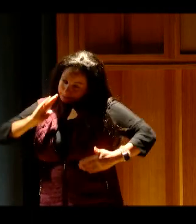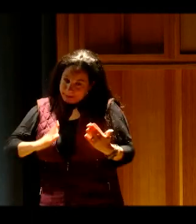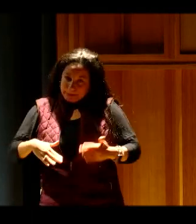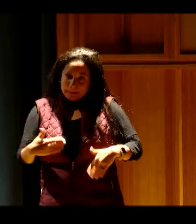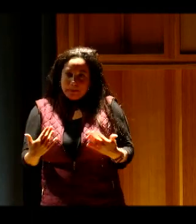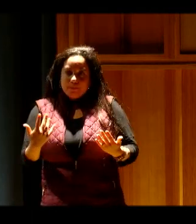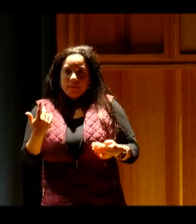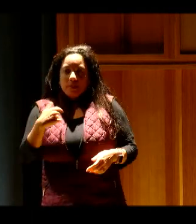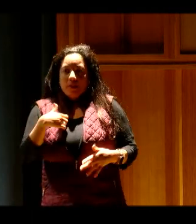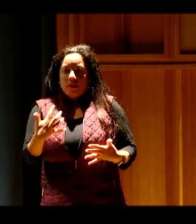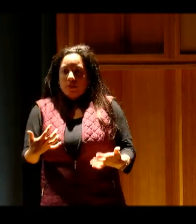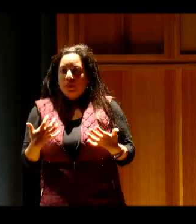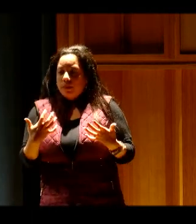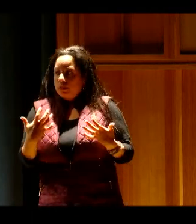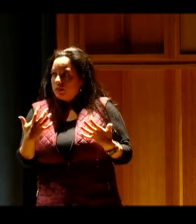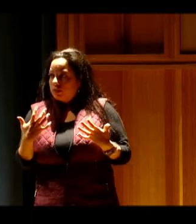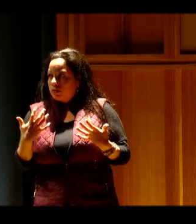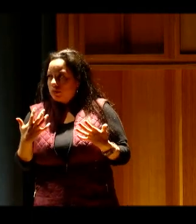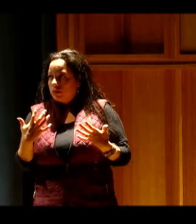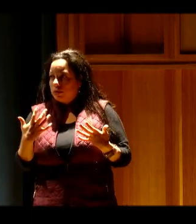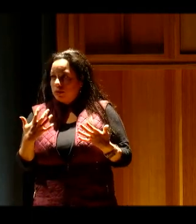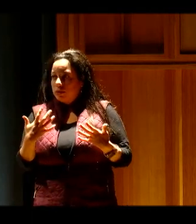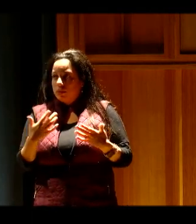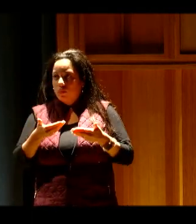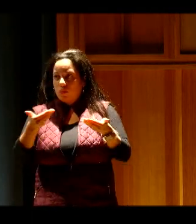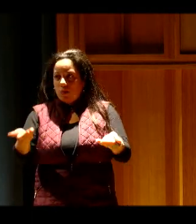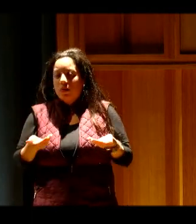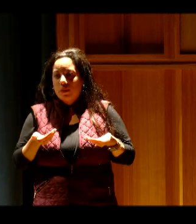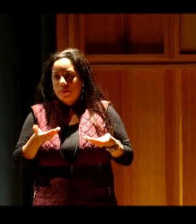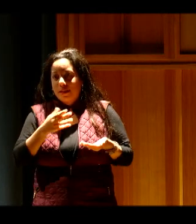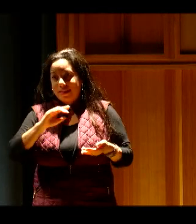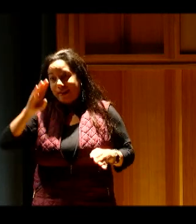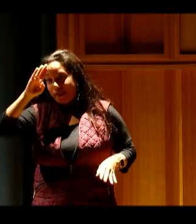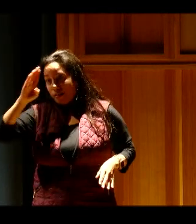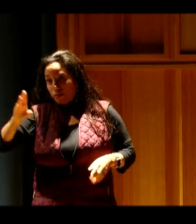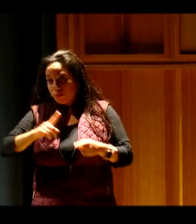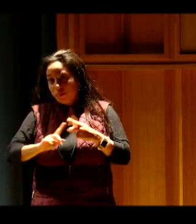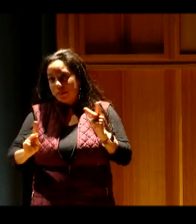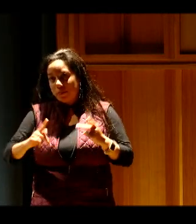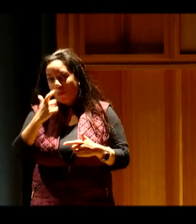And I also want to make a special welcome, a special hello, to the people watching on live streaming.